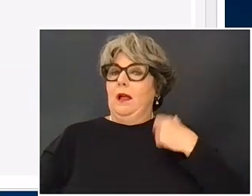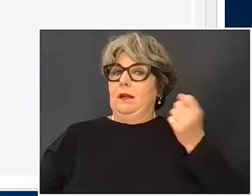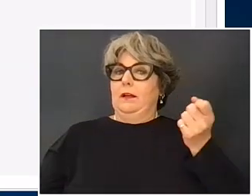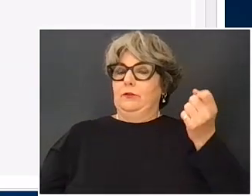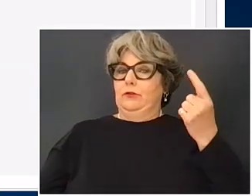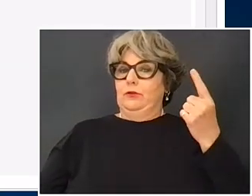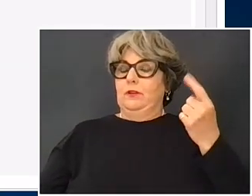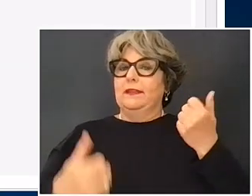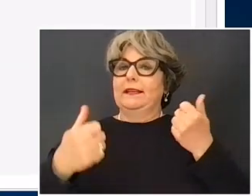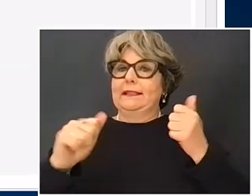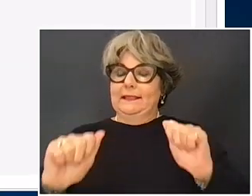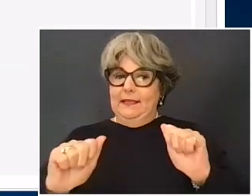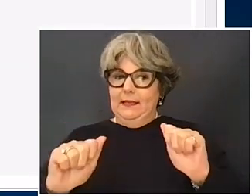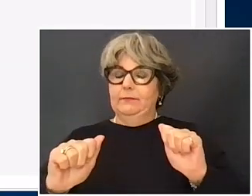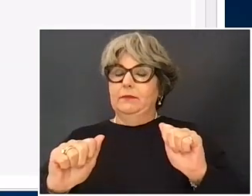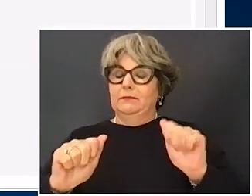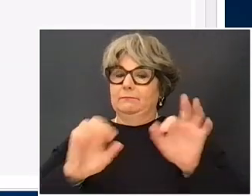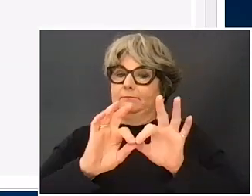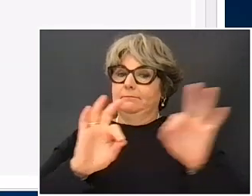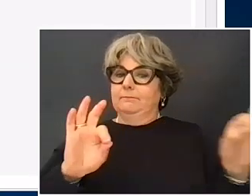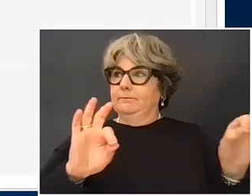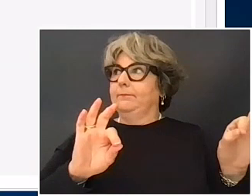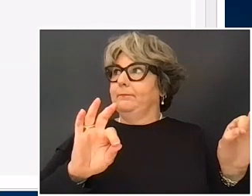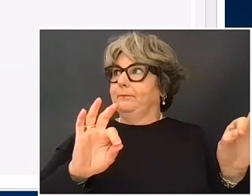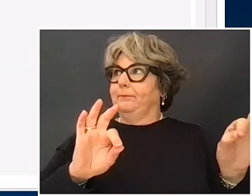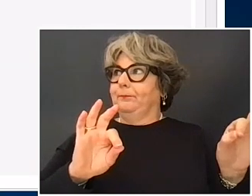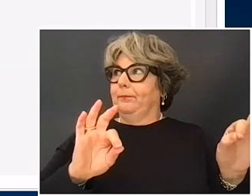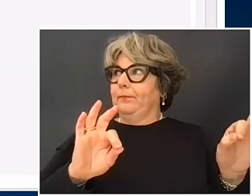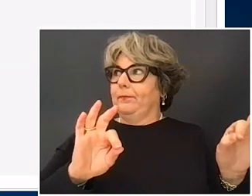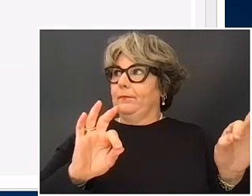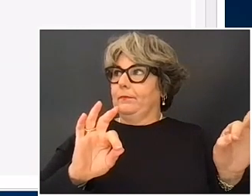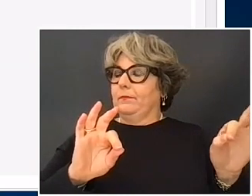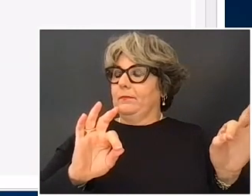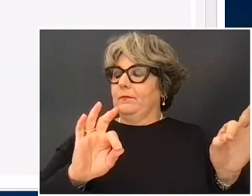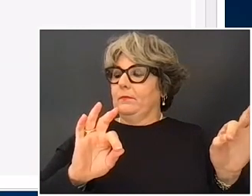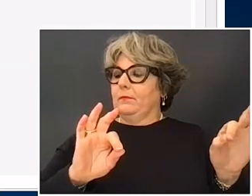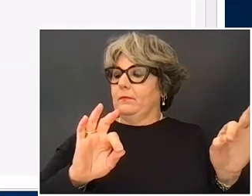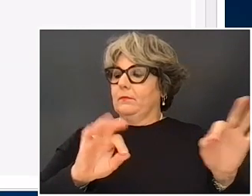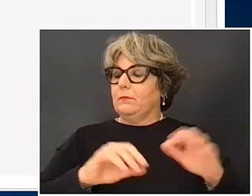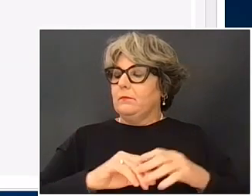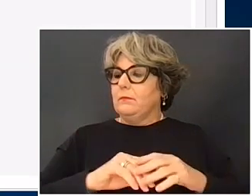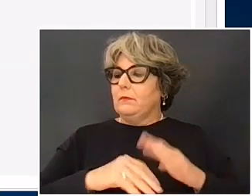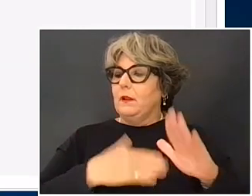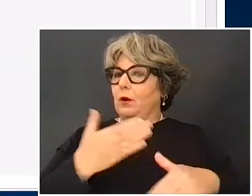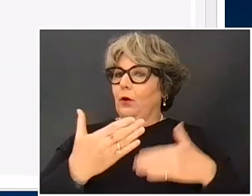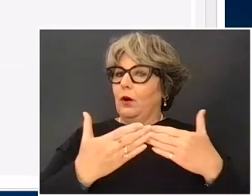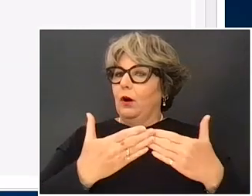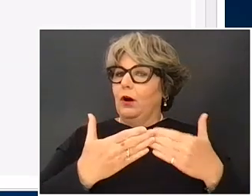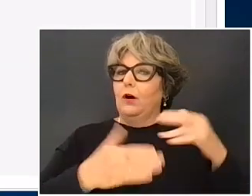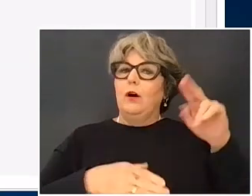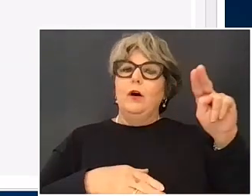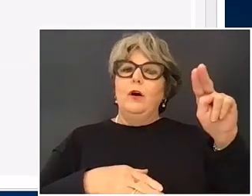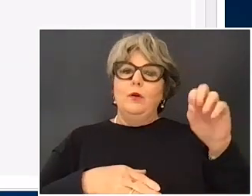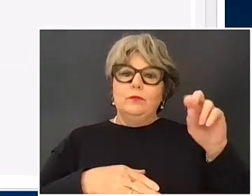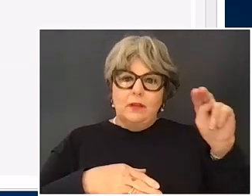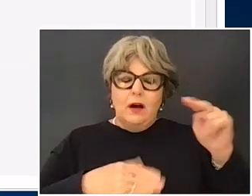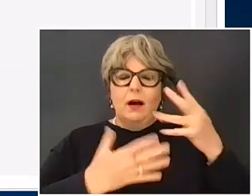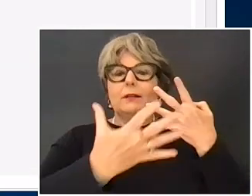here was to refer to that one for all non-prison locations.